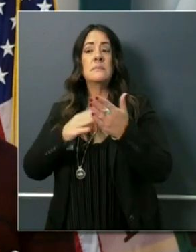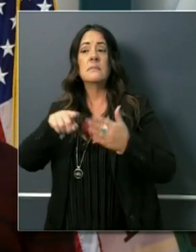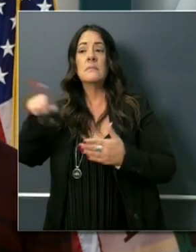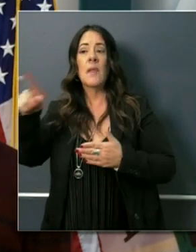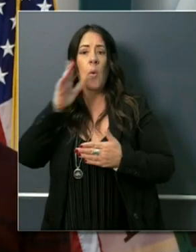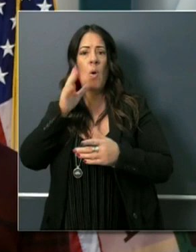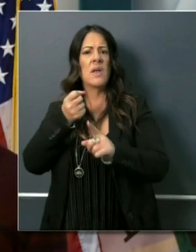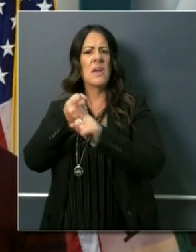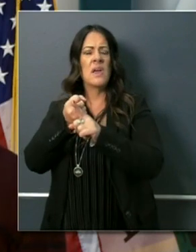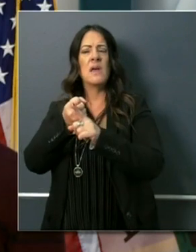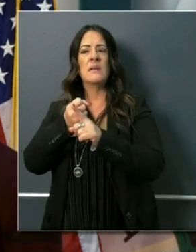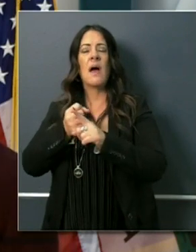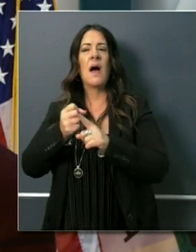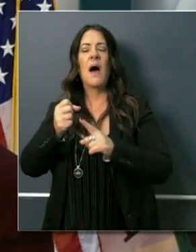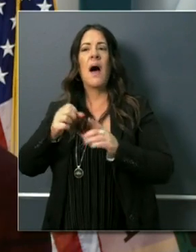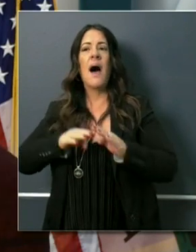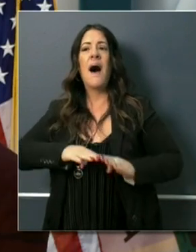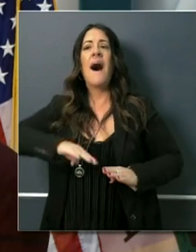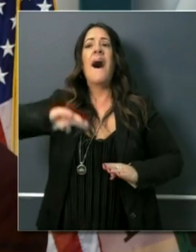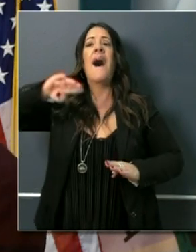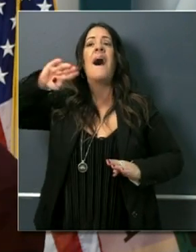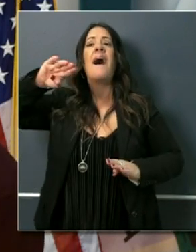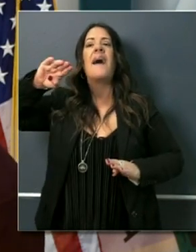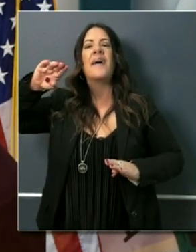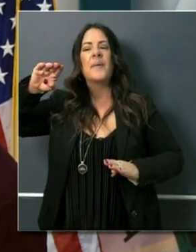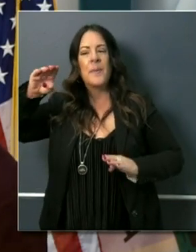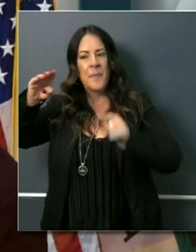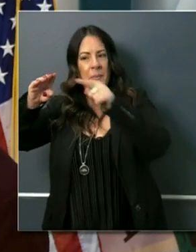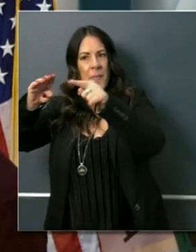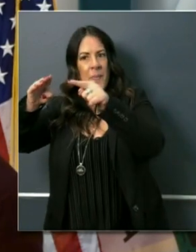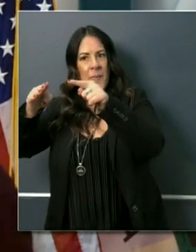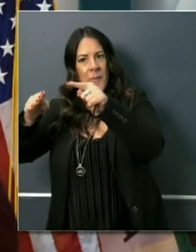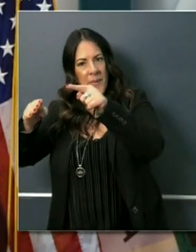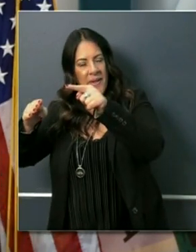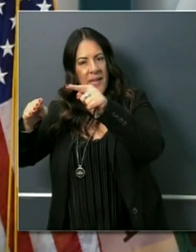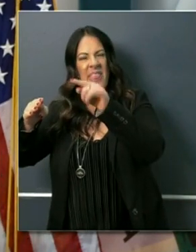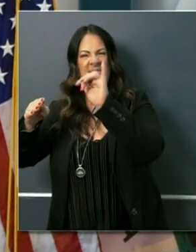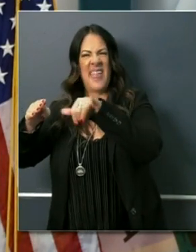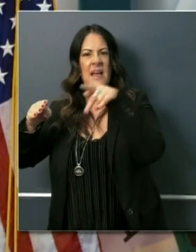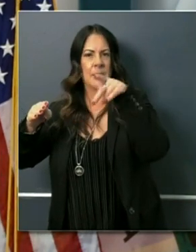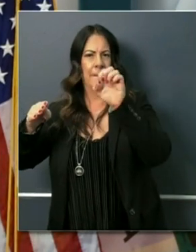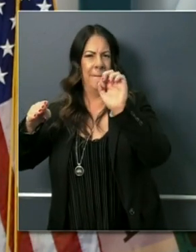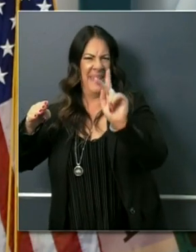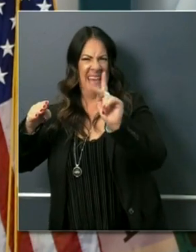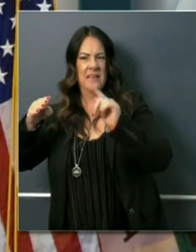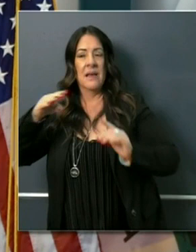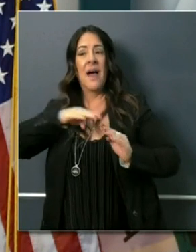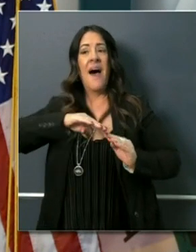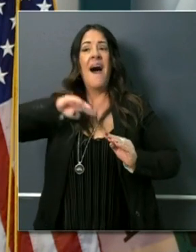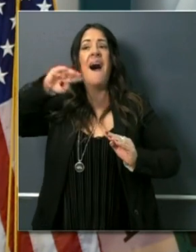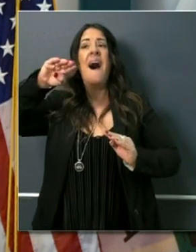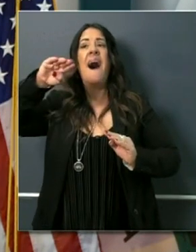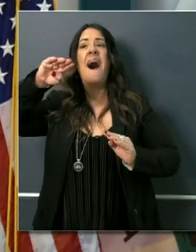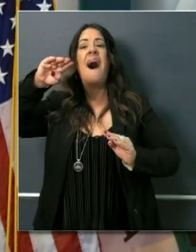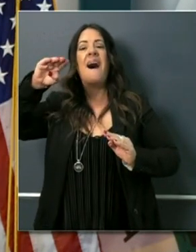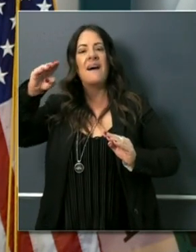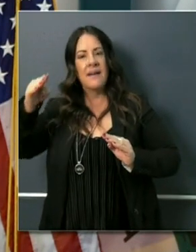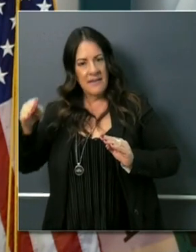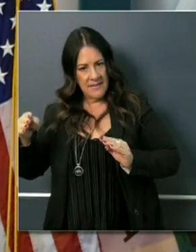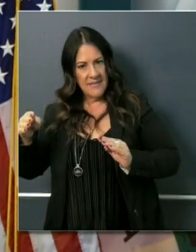MODELS SUGGEST THAT CALIFORNIA IN OTHER PARTS OF THE COUNTRY WILL HAVE A PEAK EARLIER THEN OUR PROJECTION, WHICH IS SOMETIMES IN THE MONTH OF MAY